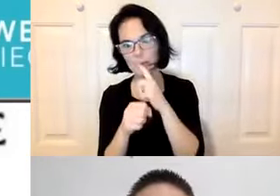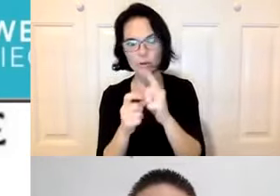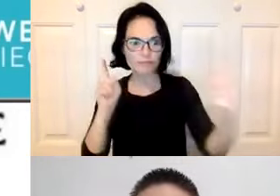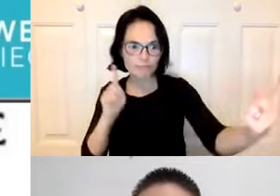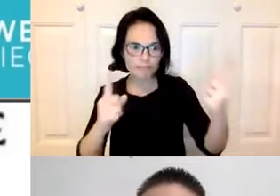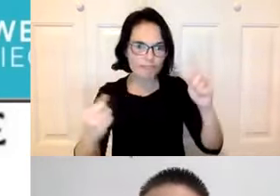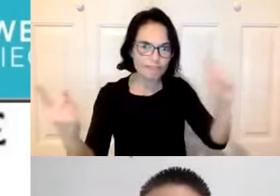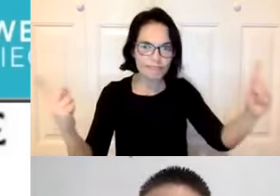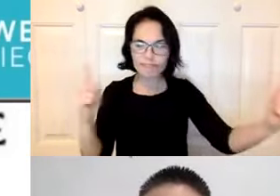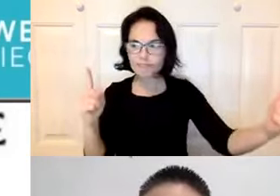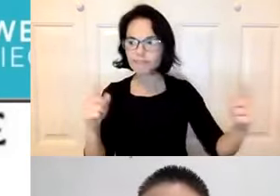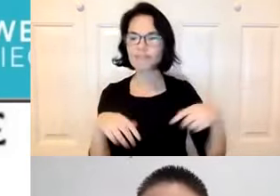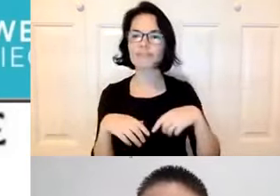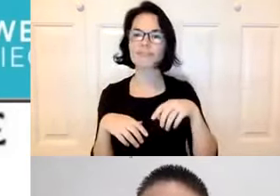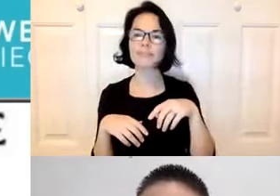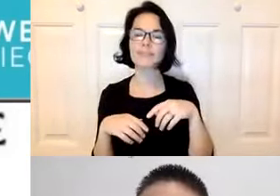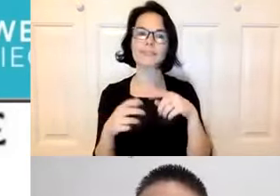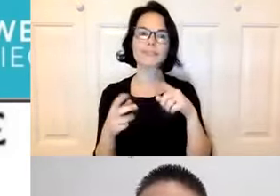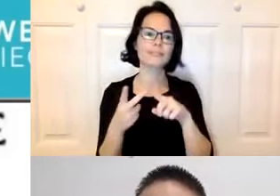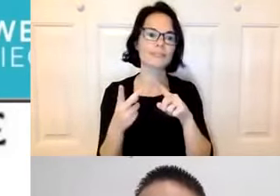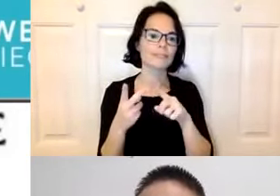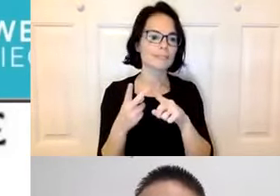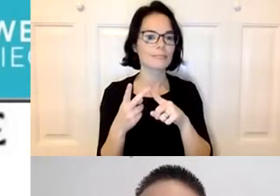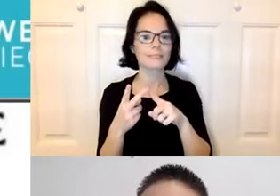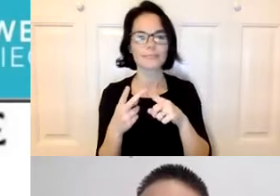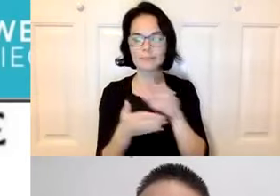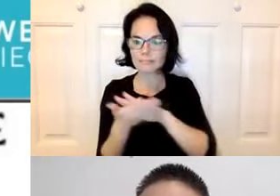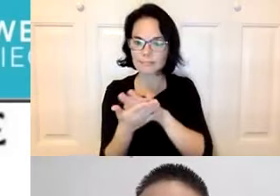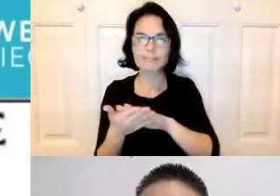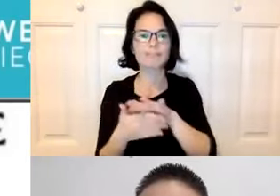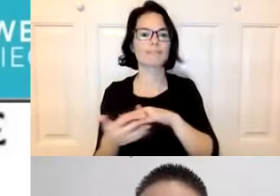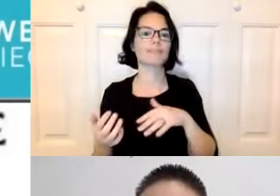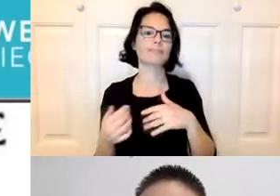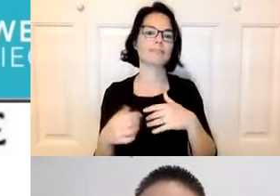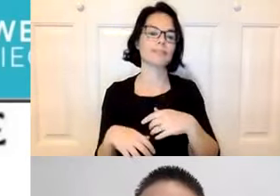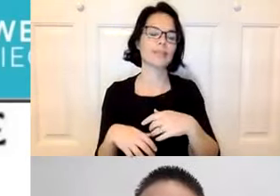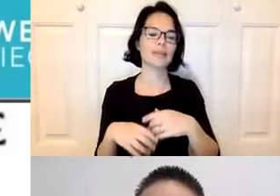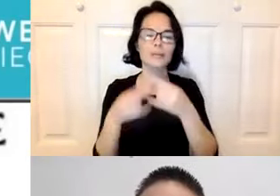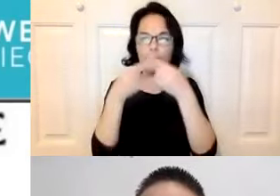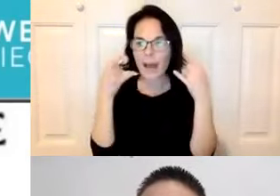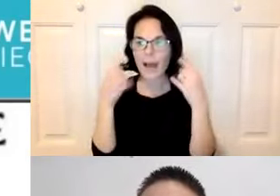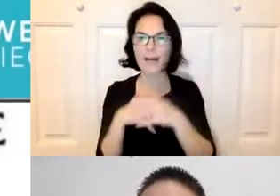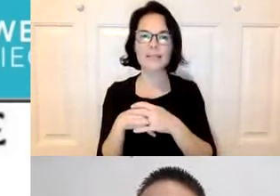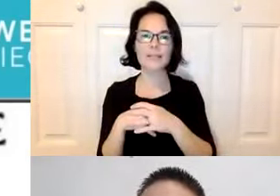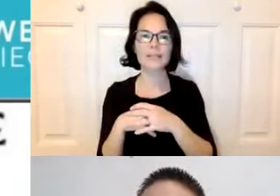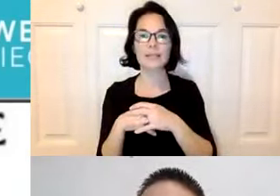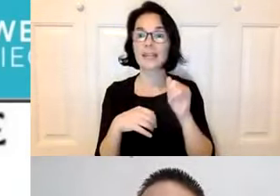If they’re already open, they’re gonna stay open. Let me see if I can pull up slides around that.